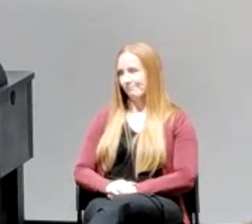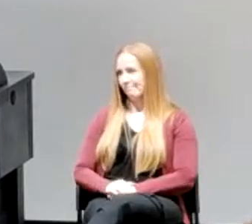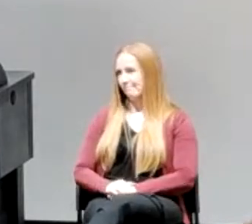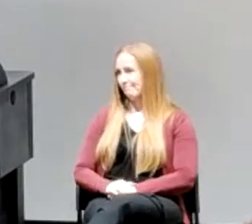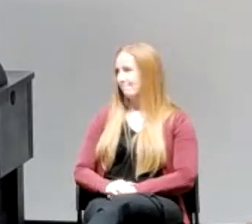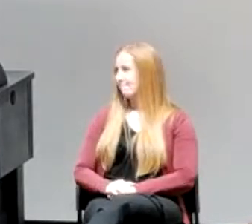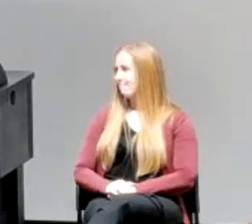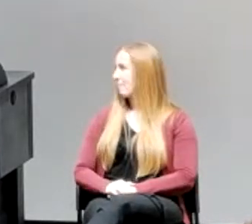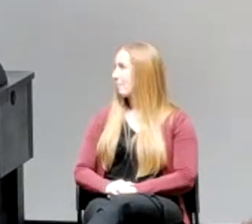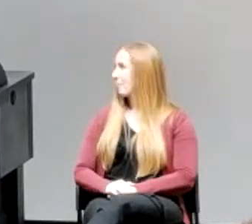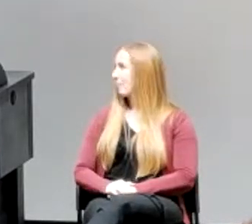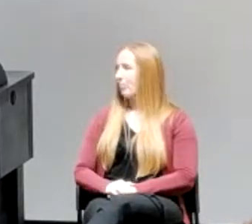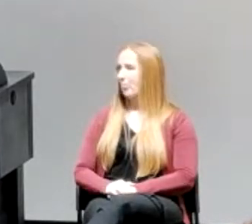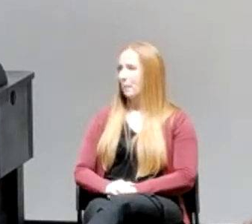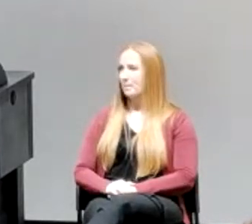If you don't have your phone on vibrate.